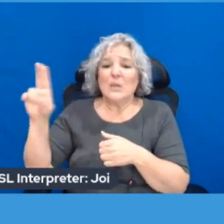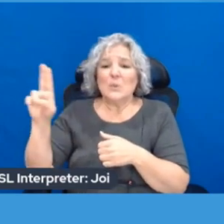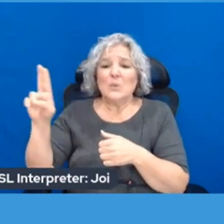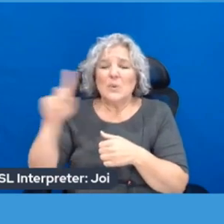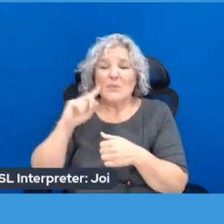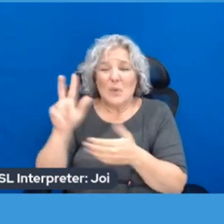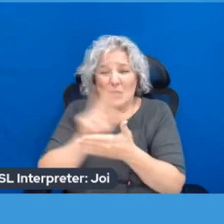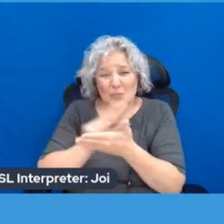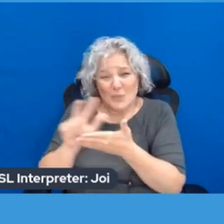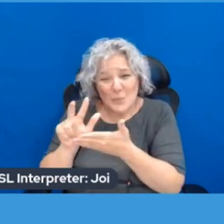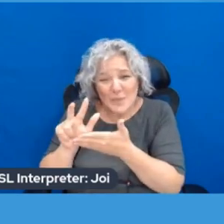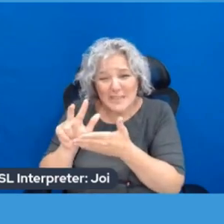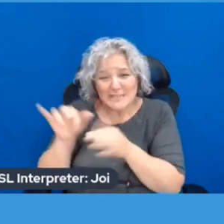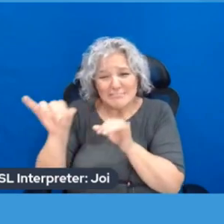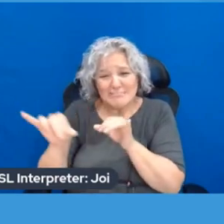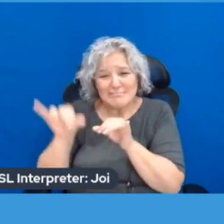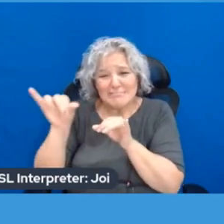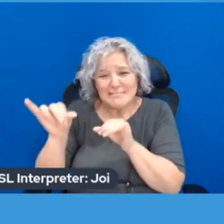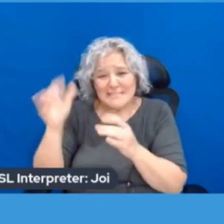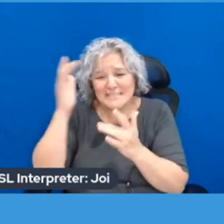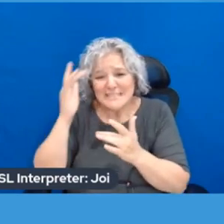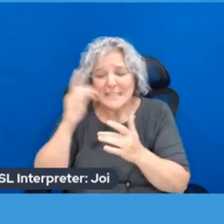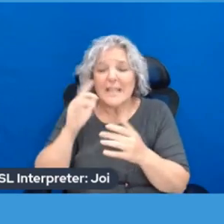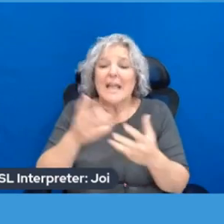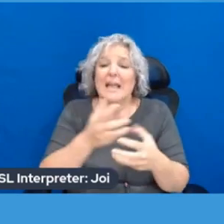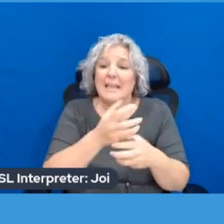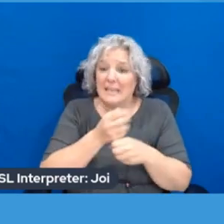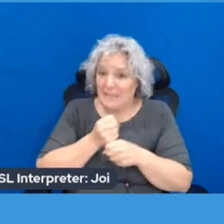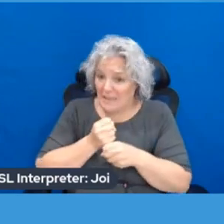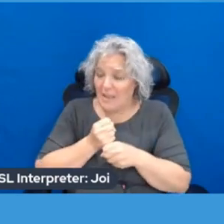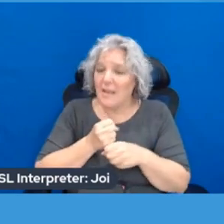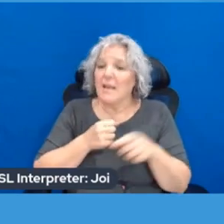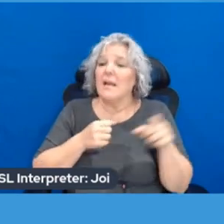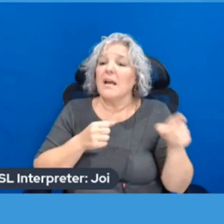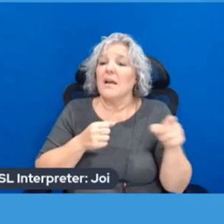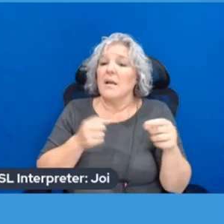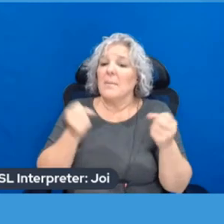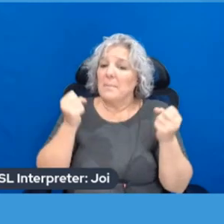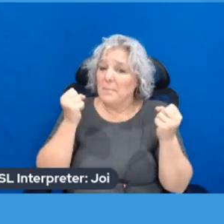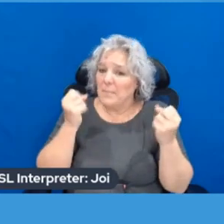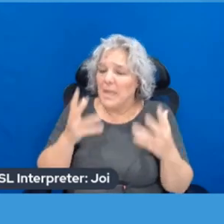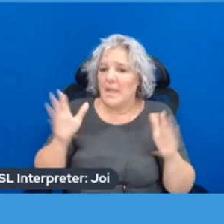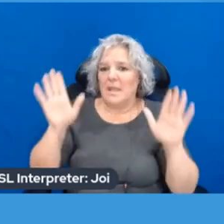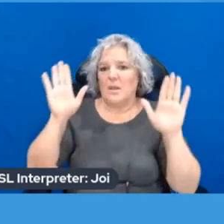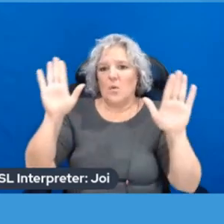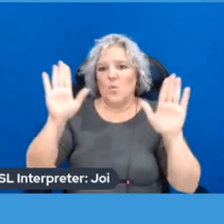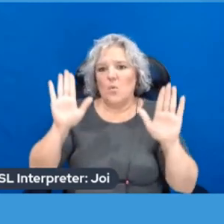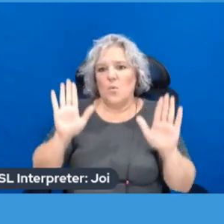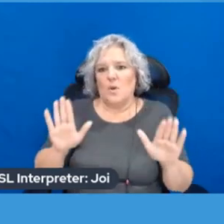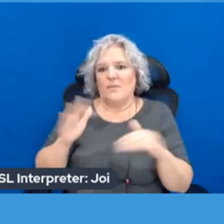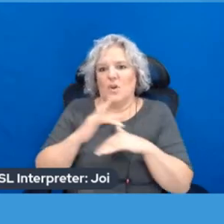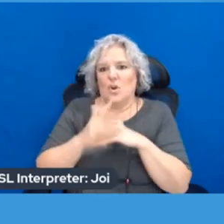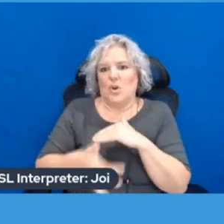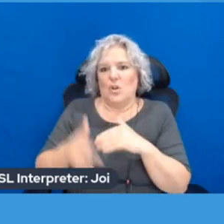and as a result was the recipient and beneficiary of some excellent early intervention services.